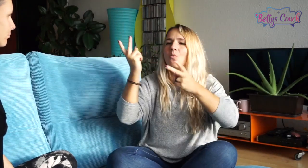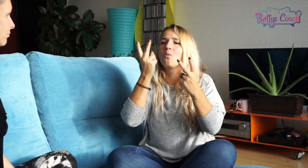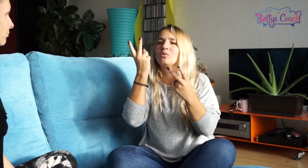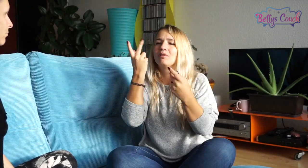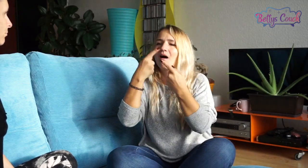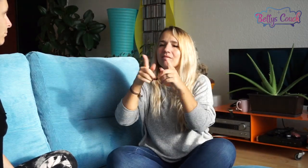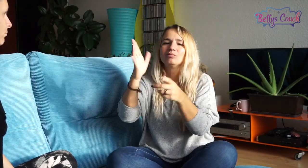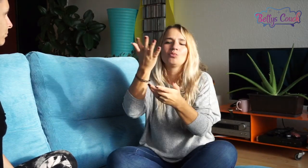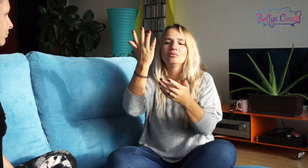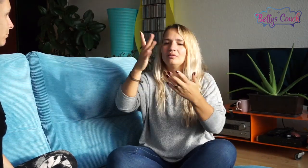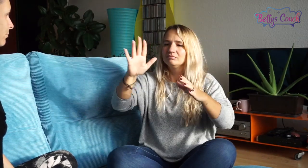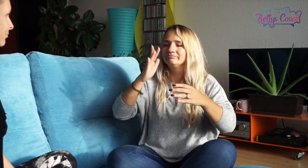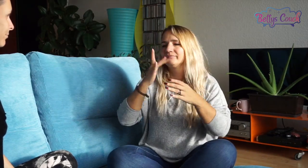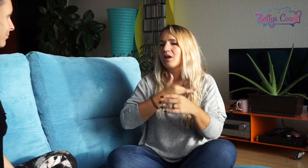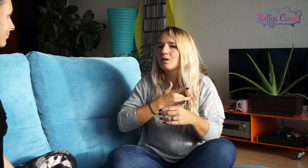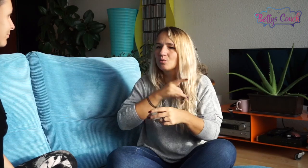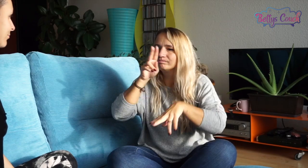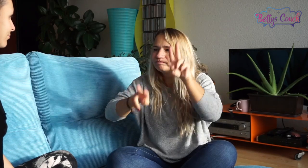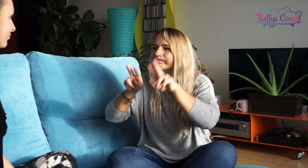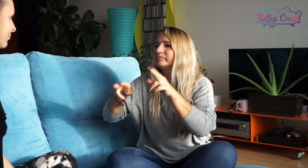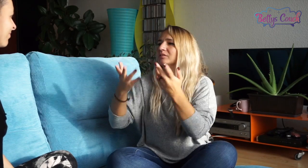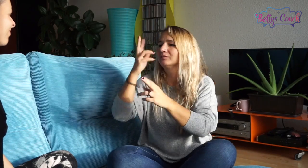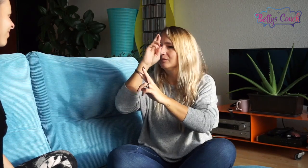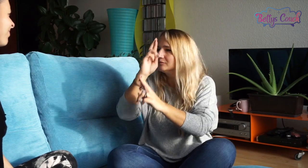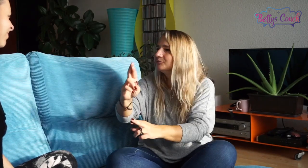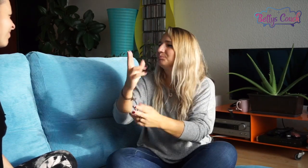or also to respect the different religions.